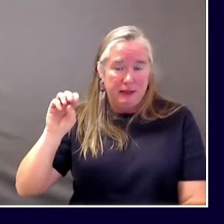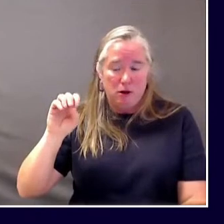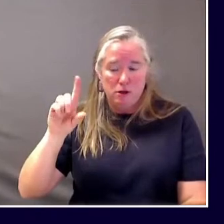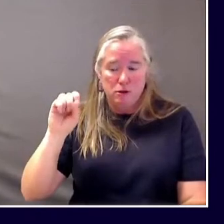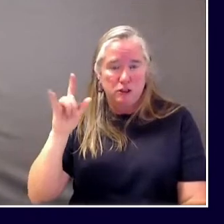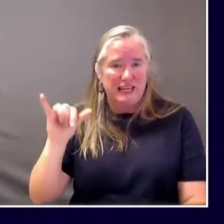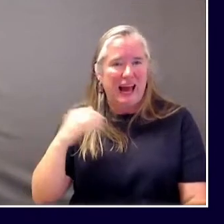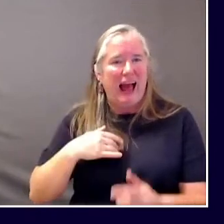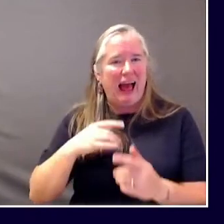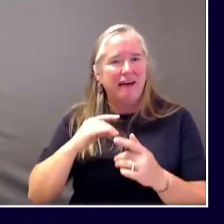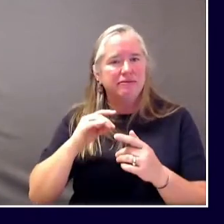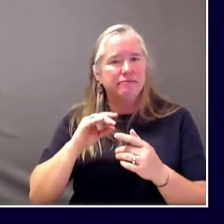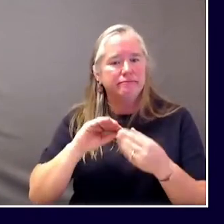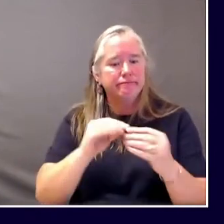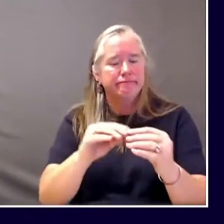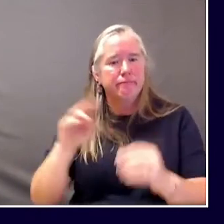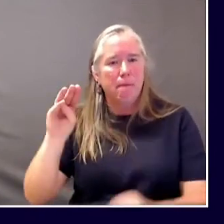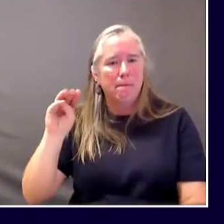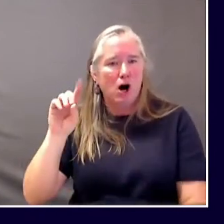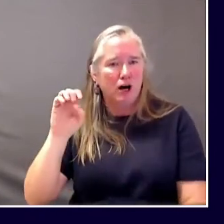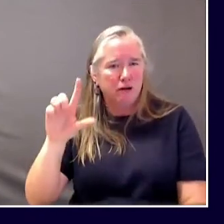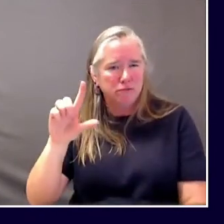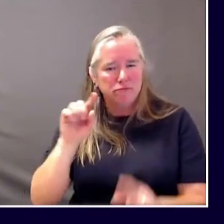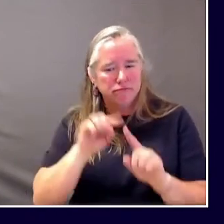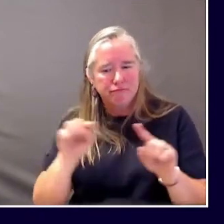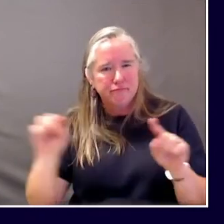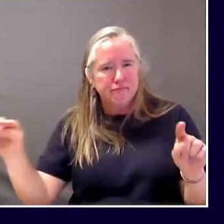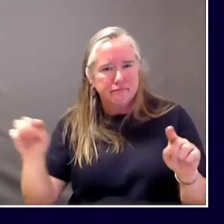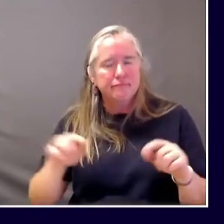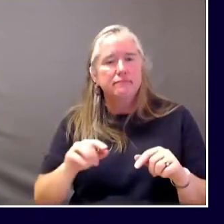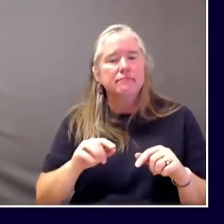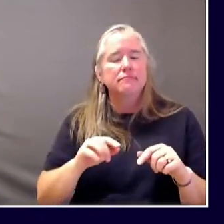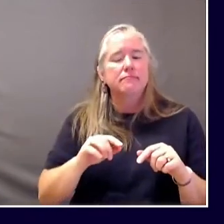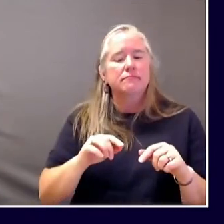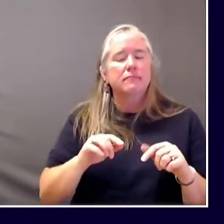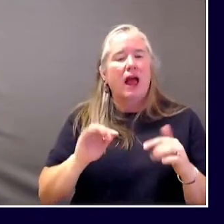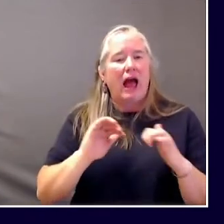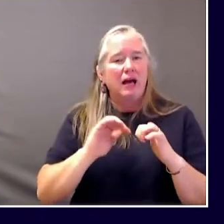numbers you're seeing what